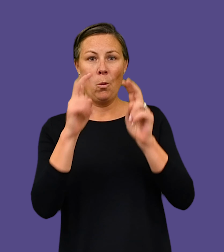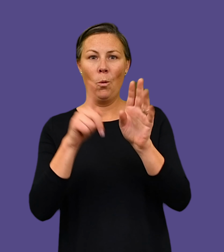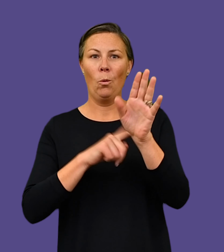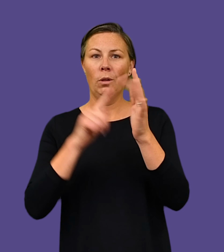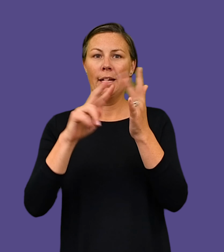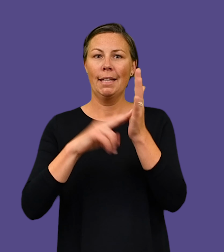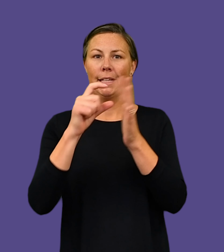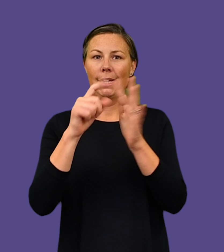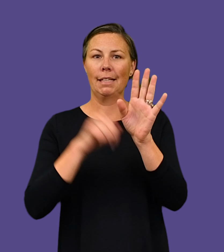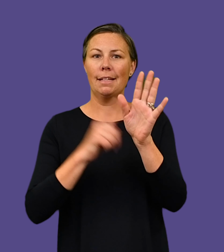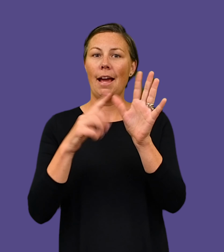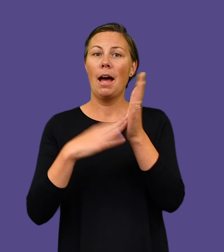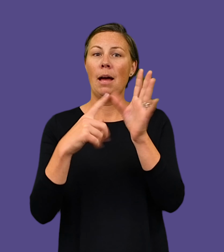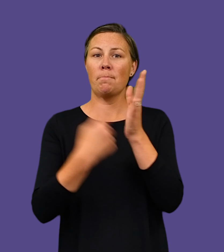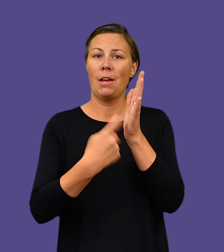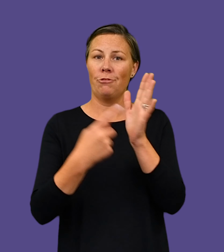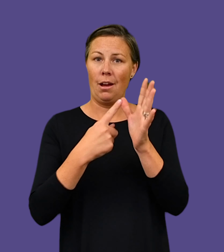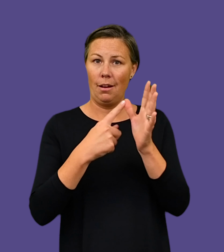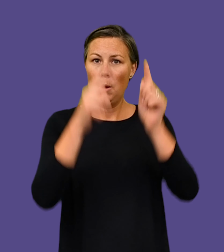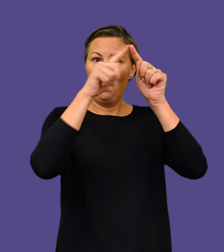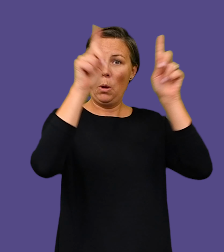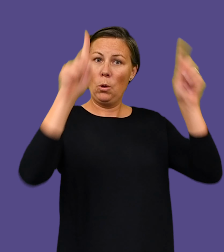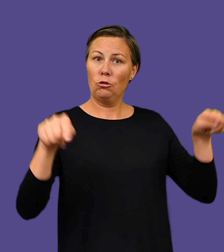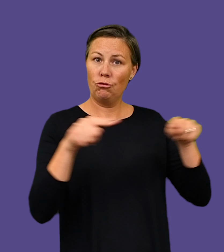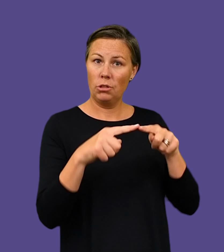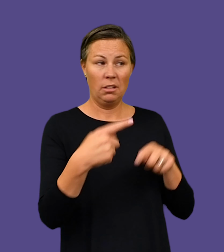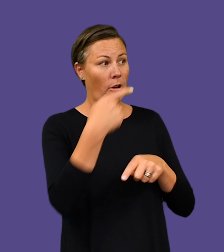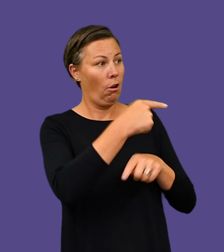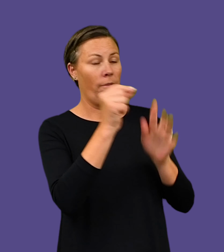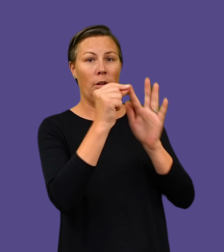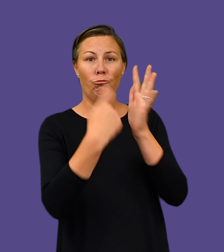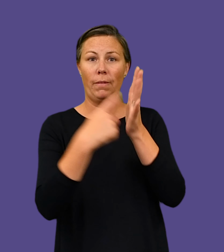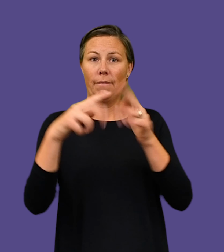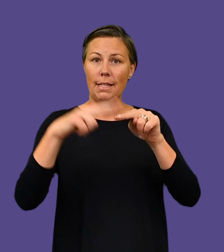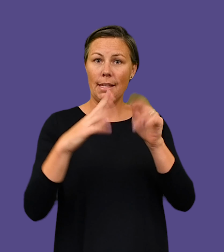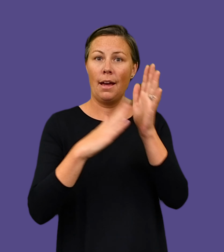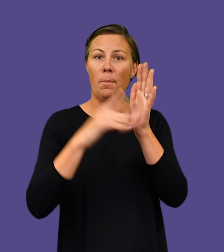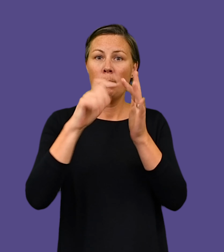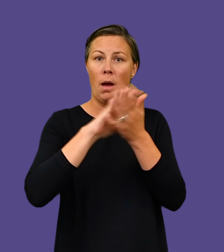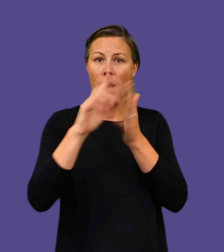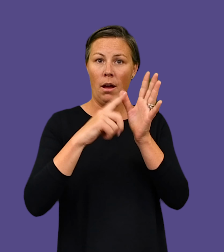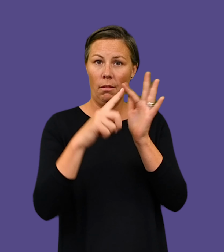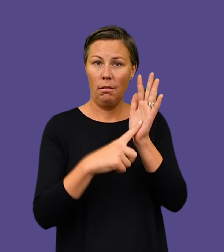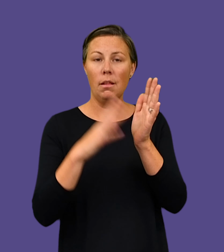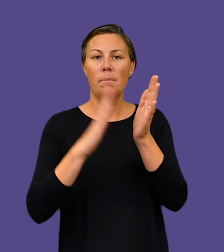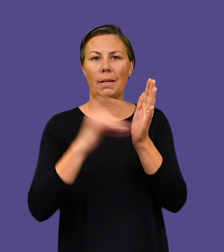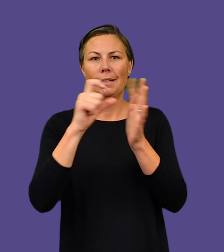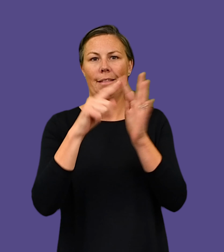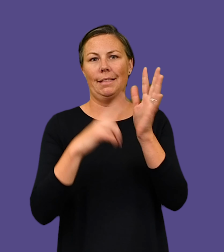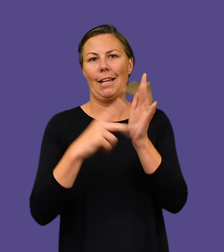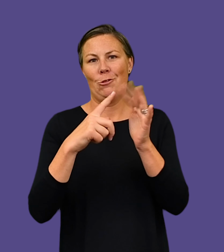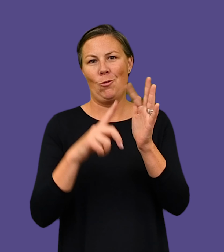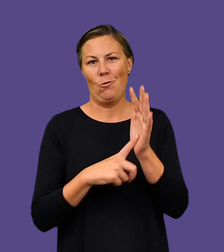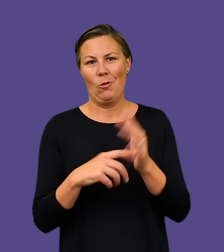The title is Yindyamarra: a portrait of Professor Michael McDaniel